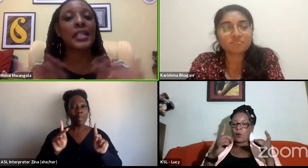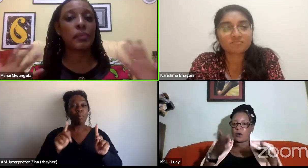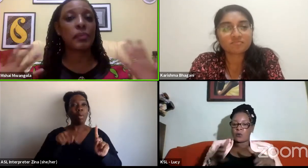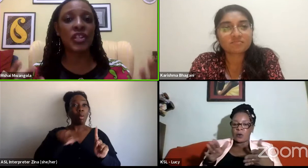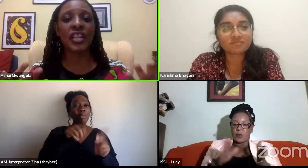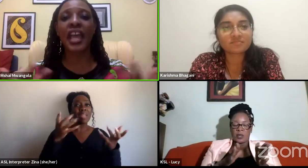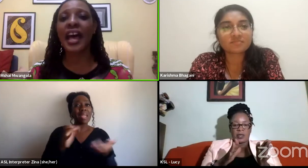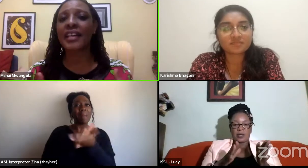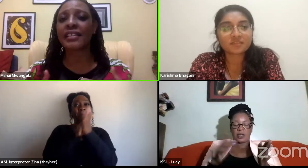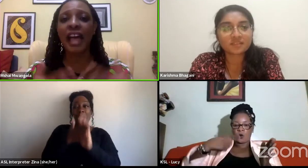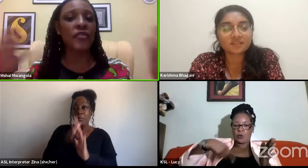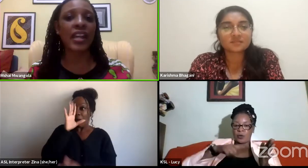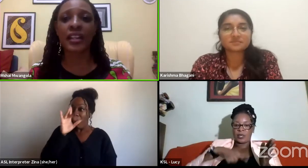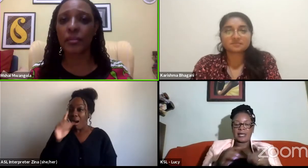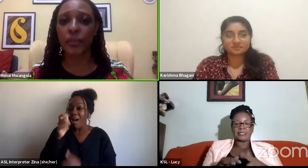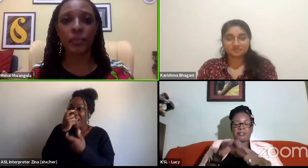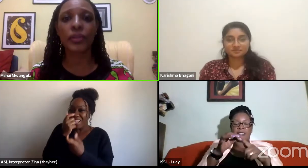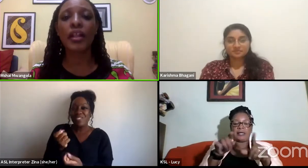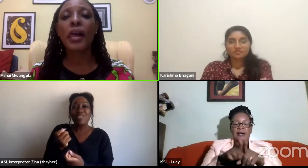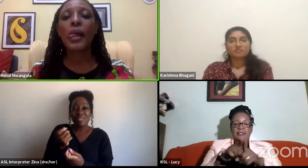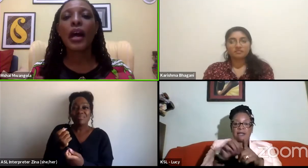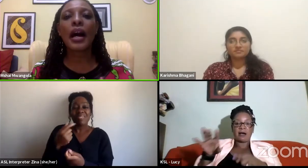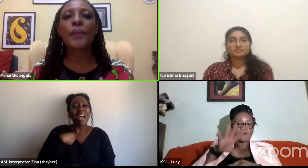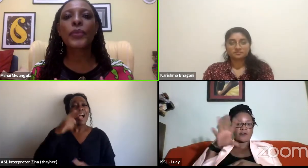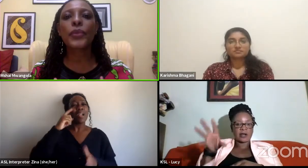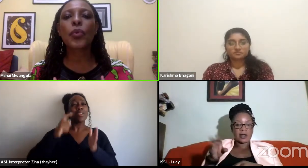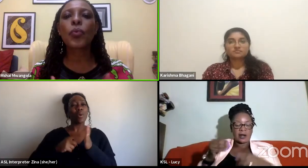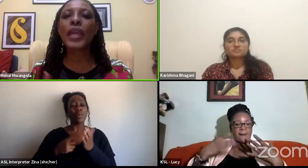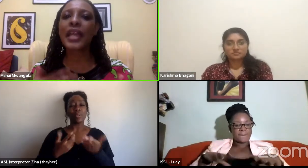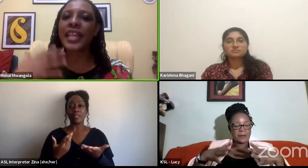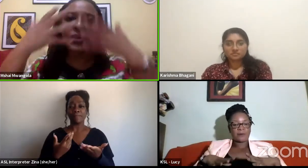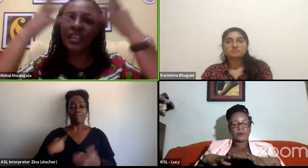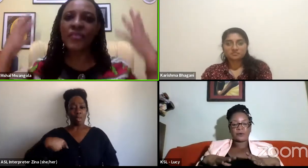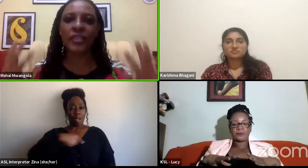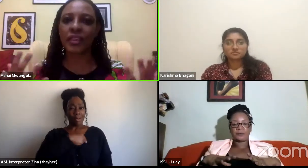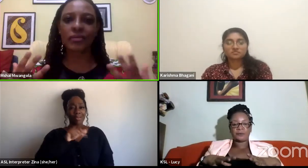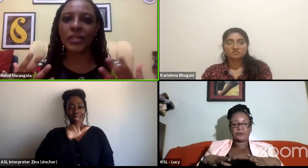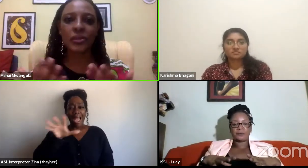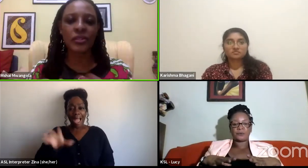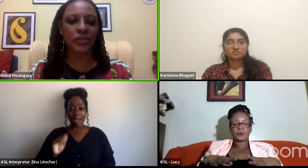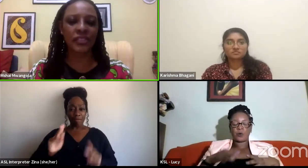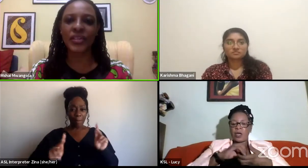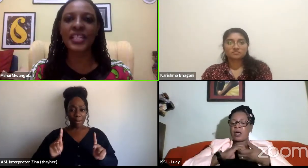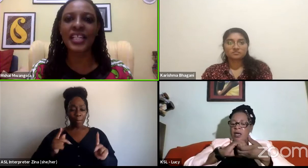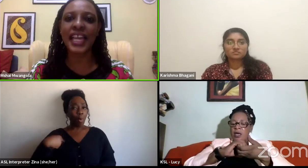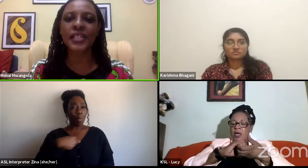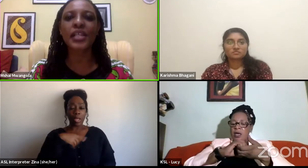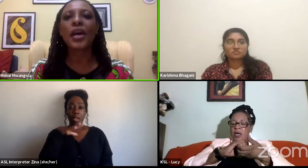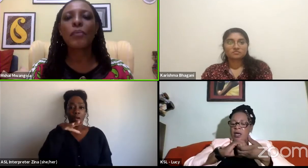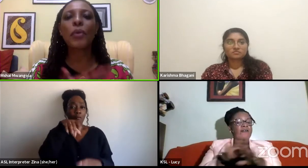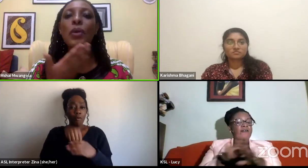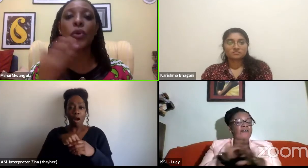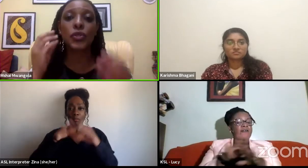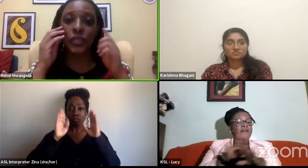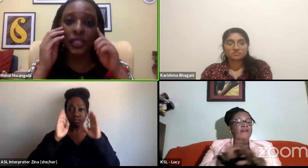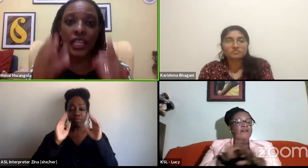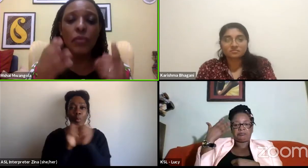especially as African people, we engage with everything. There's written texts but we want to see,